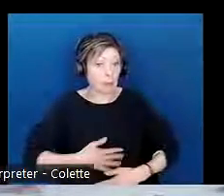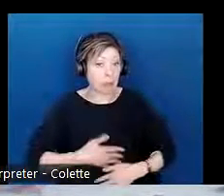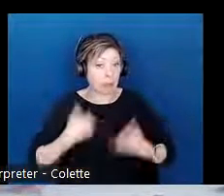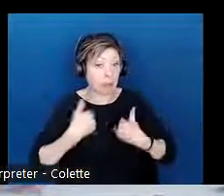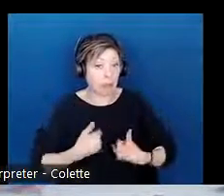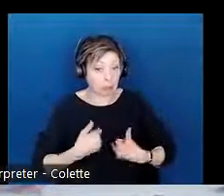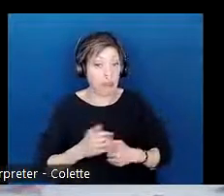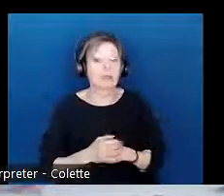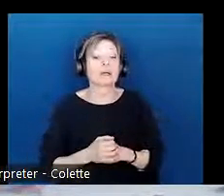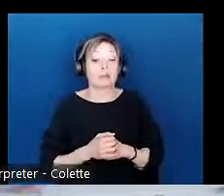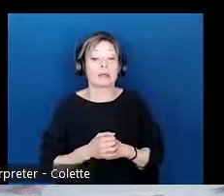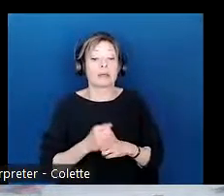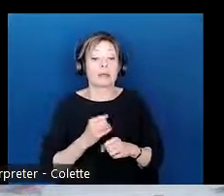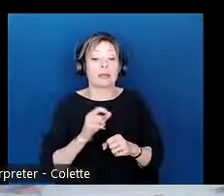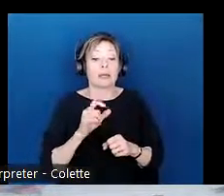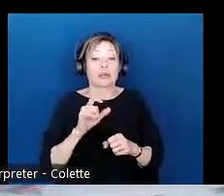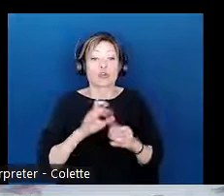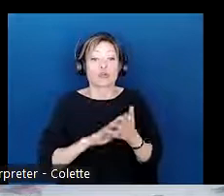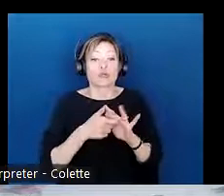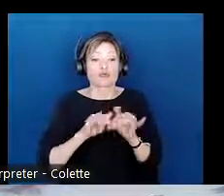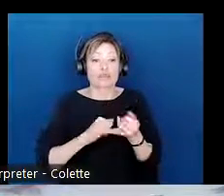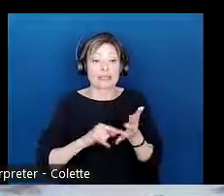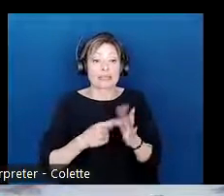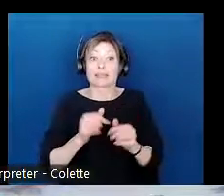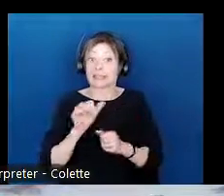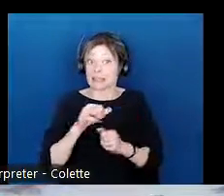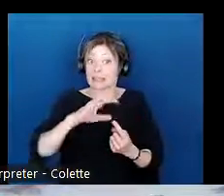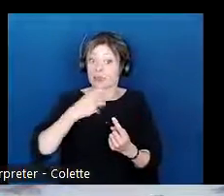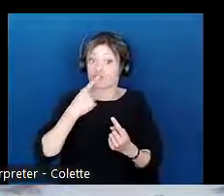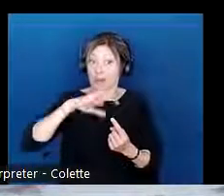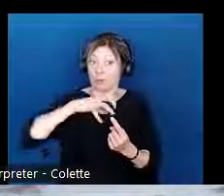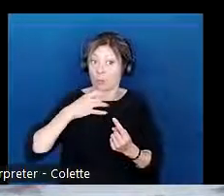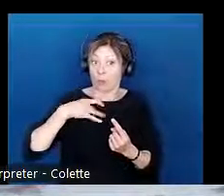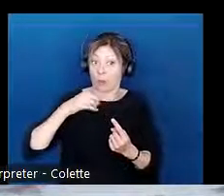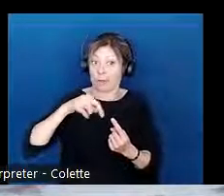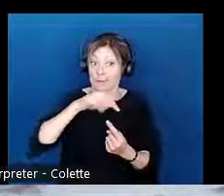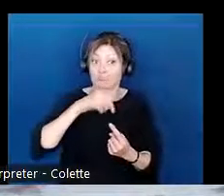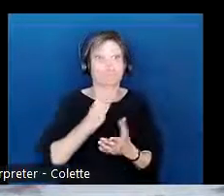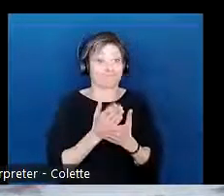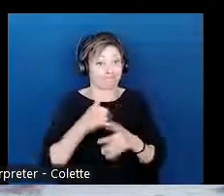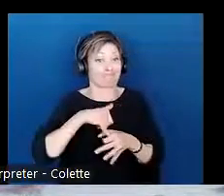I believe it used to actually be used for insecticide um which is so don't touch them